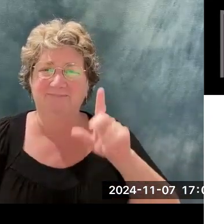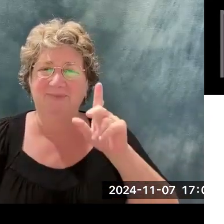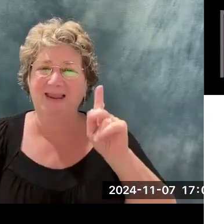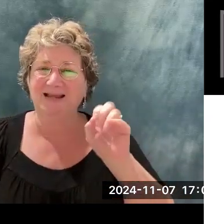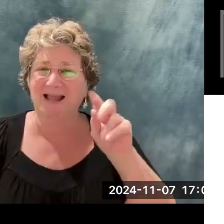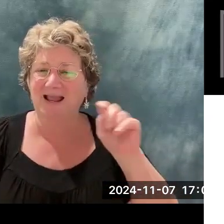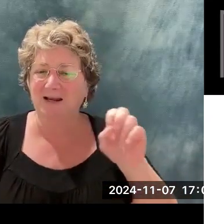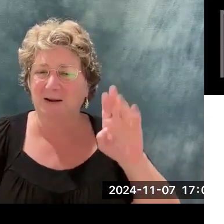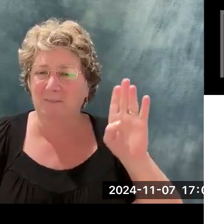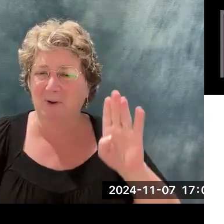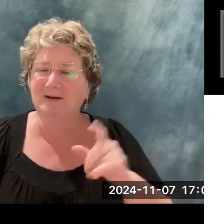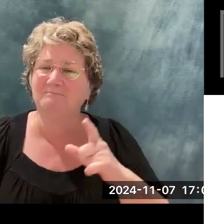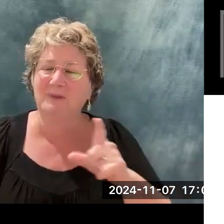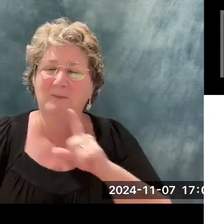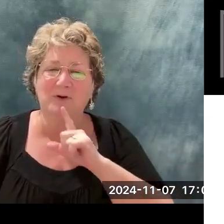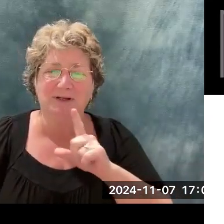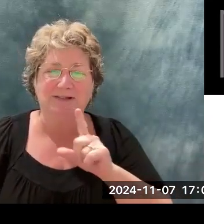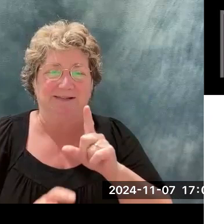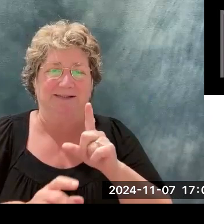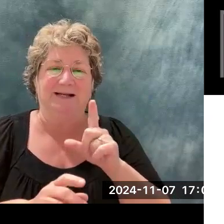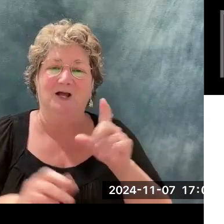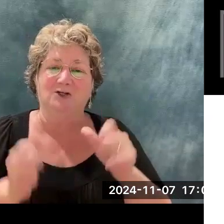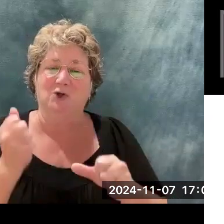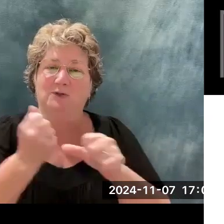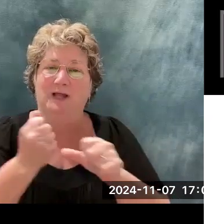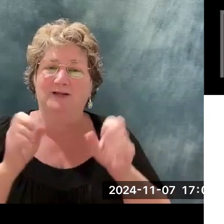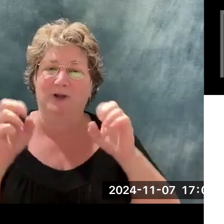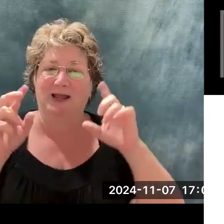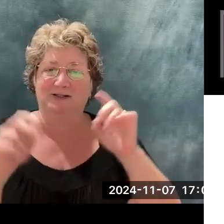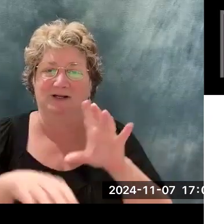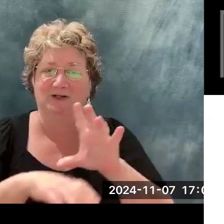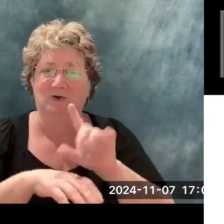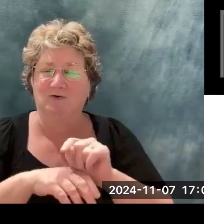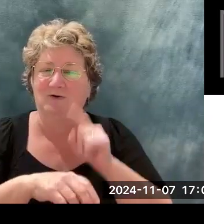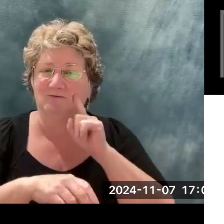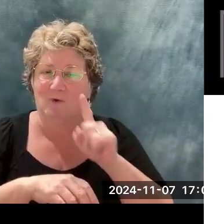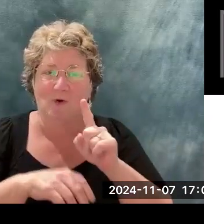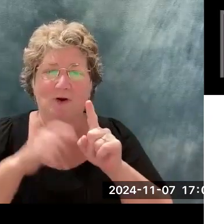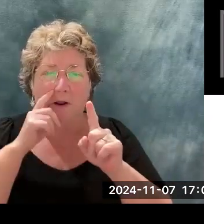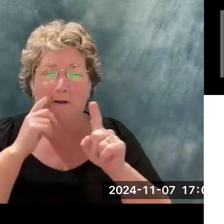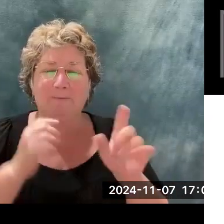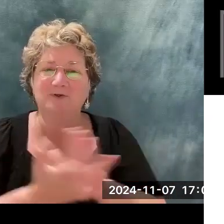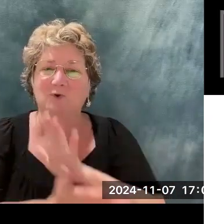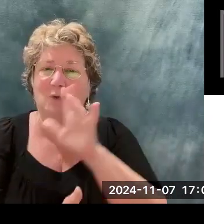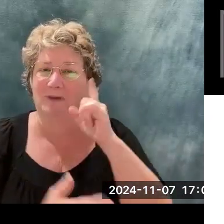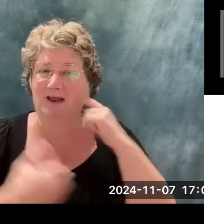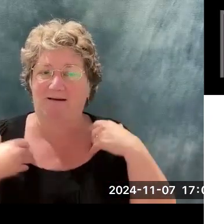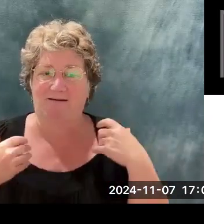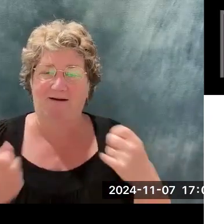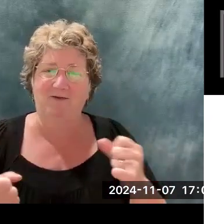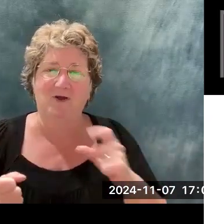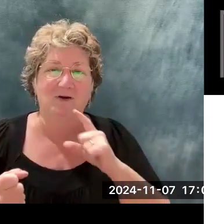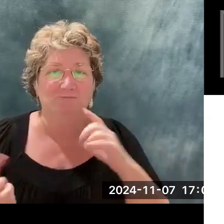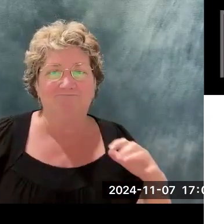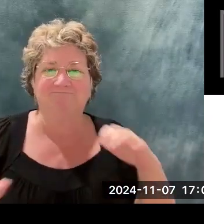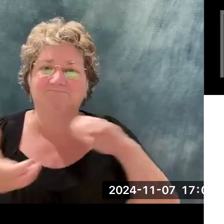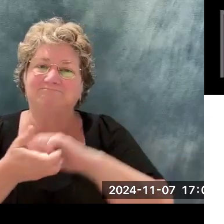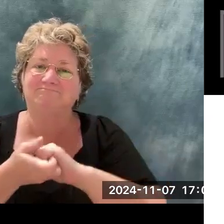of Education, and I have had the honor of working with our panelists and partners at CERF to put together this webinar for you all.